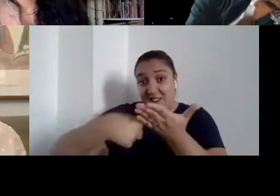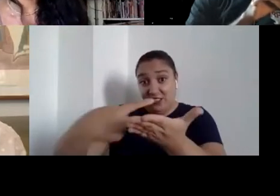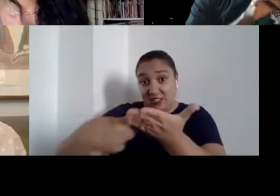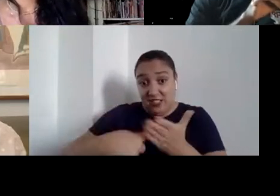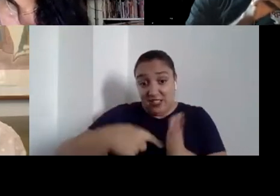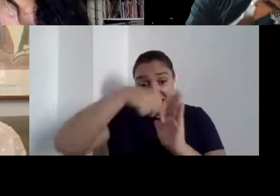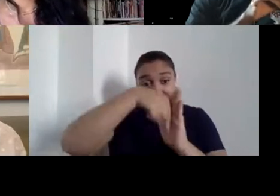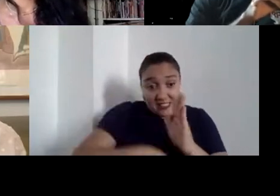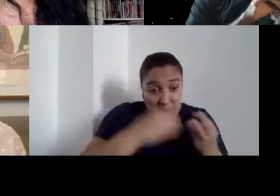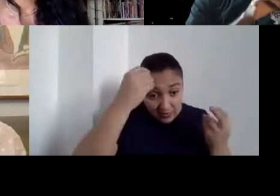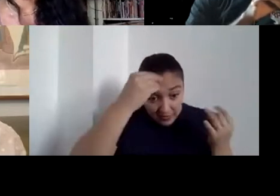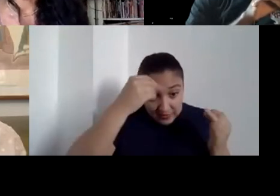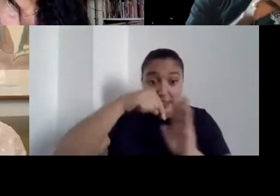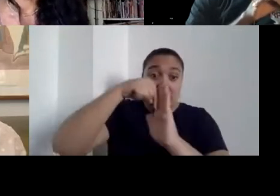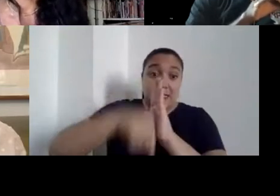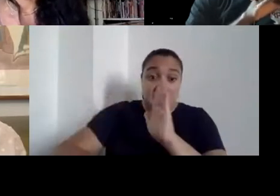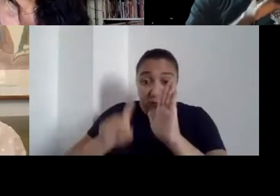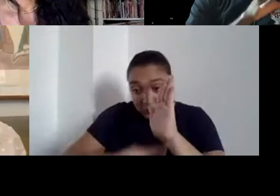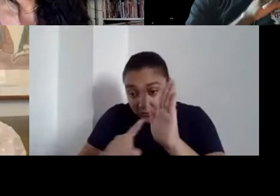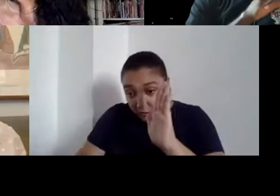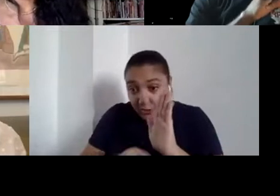deep research, deep questioning of what is in our